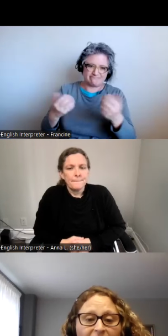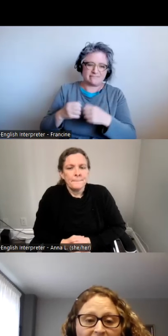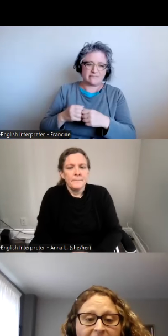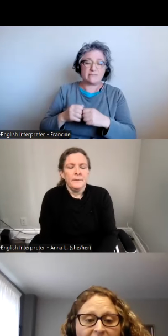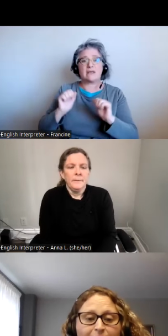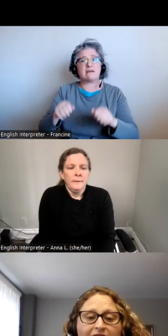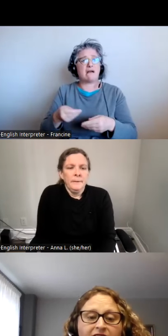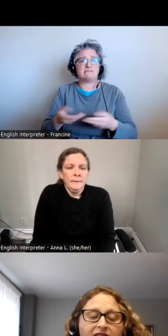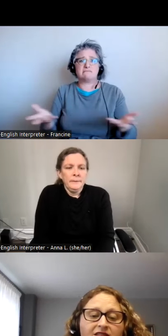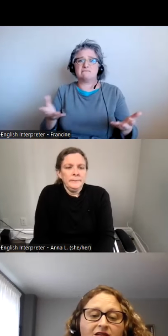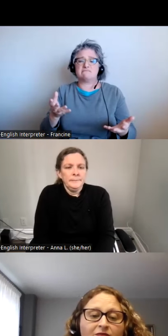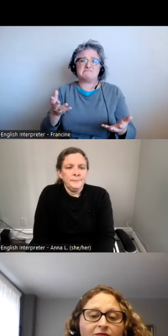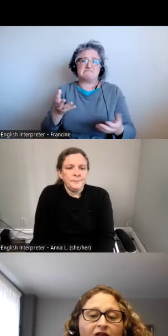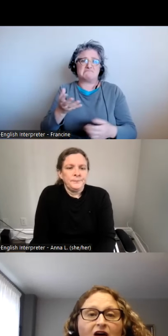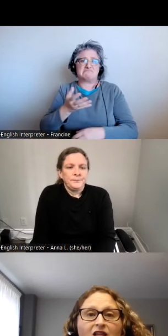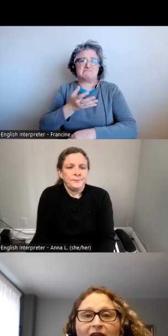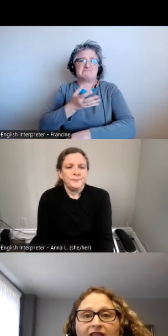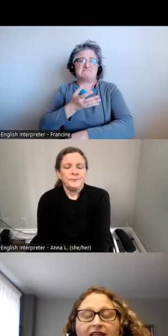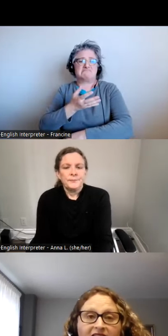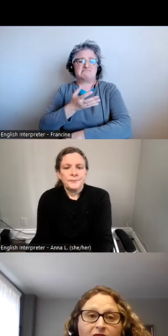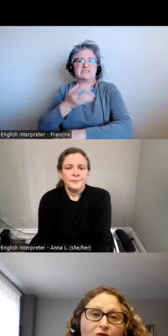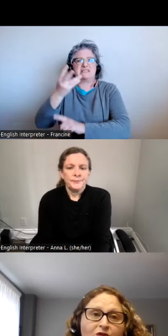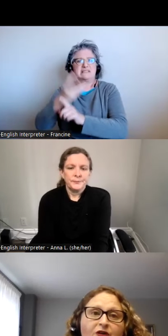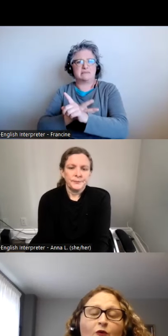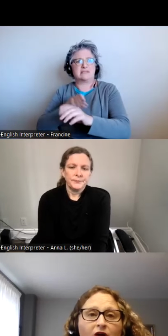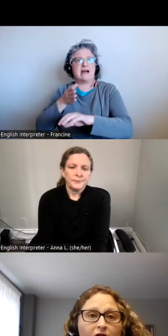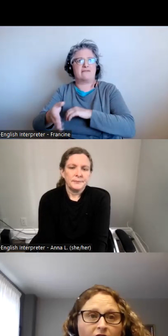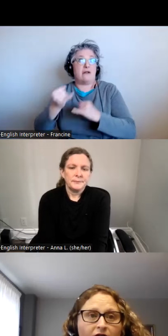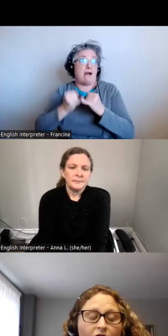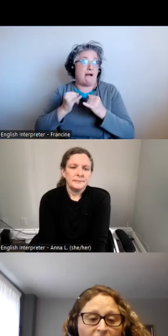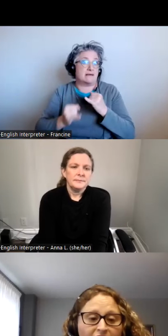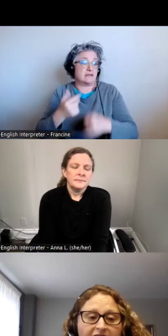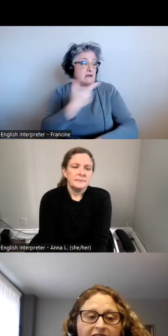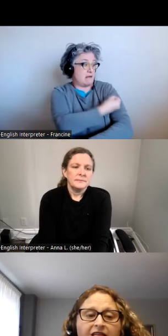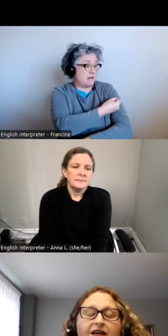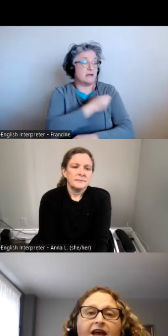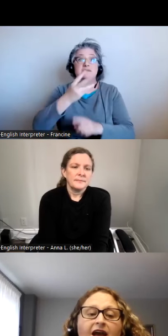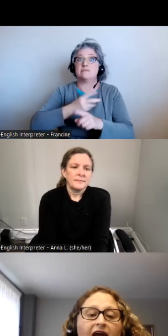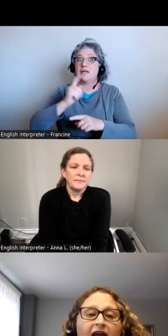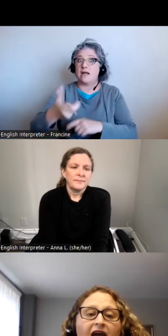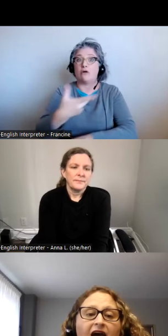and up only